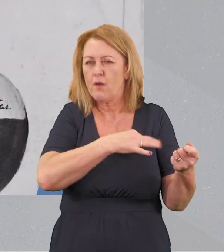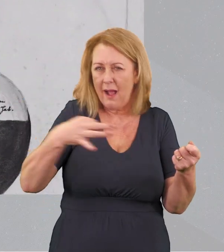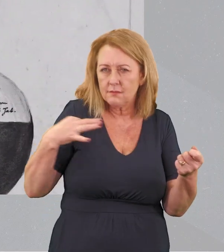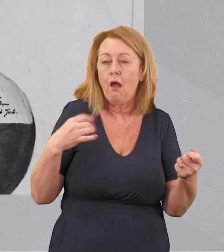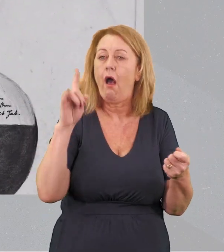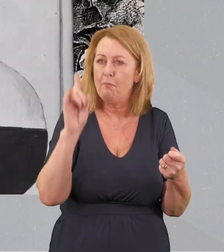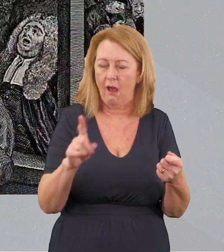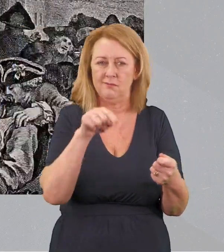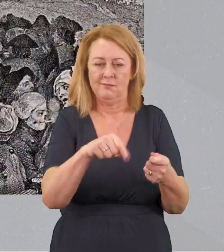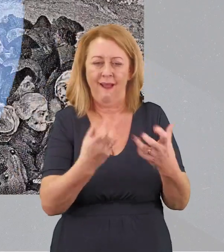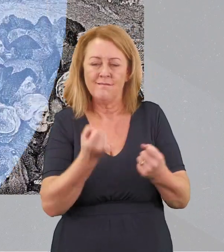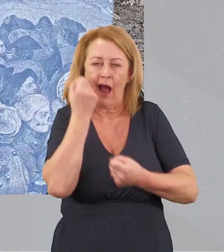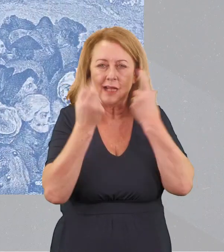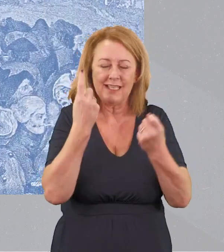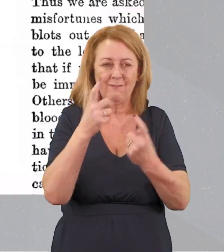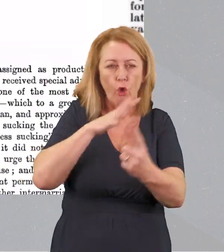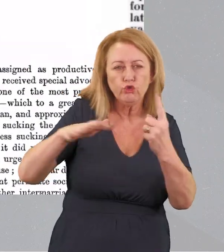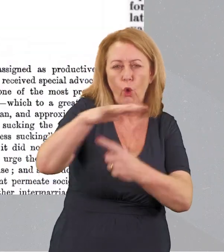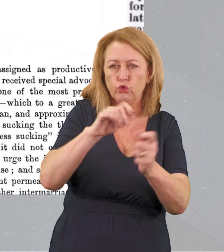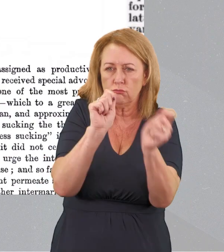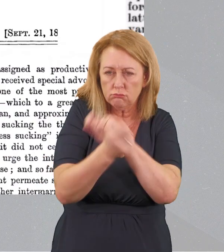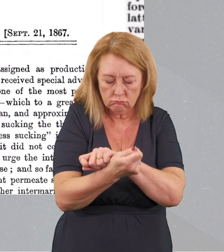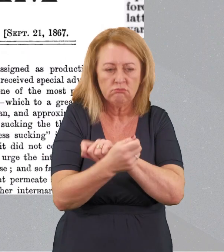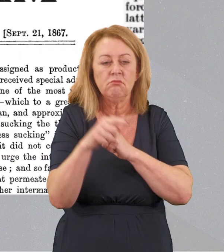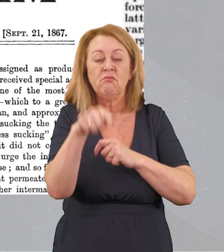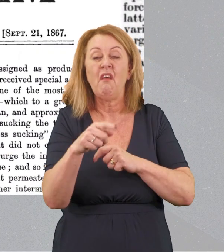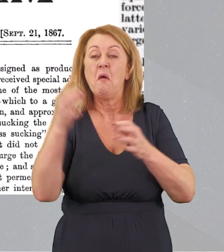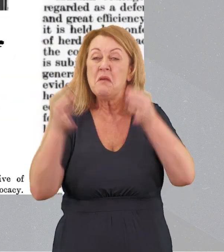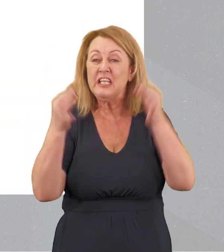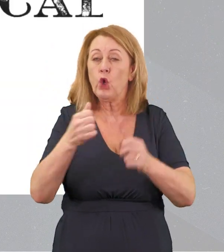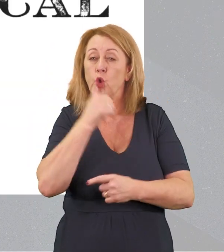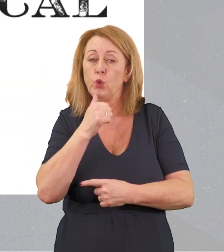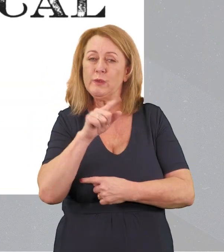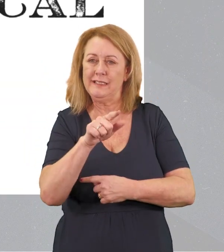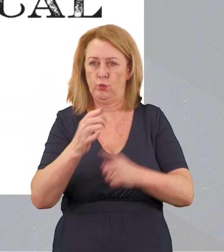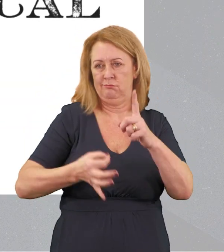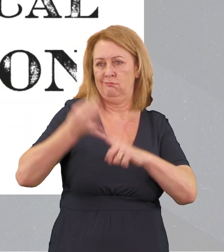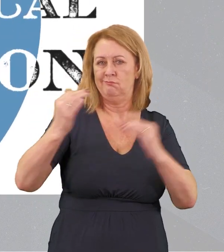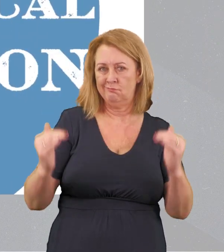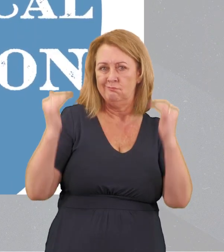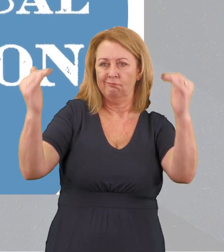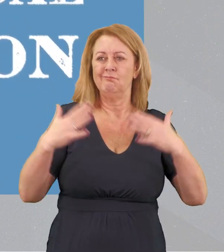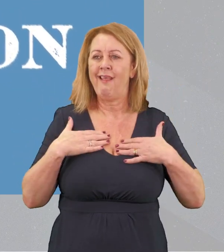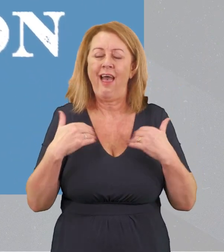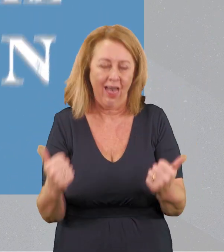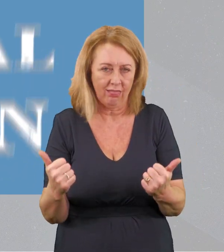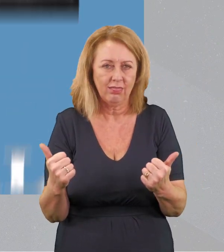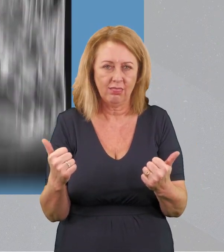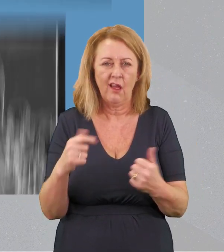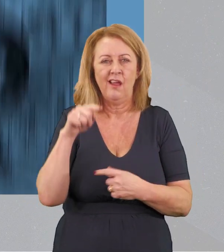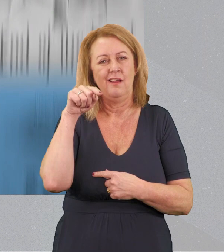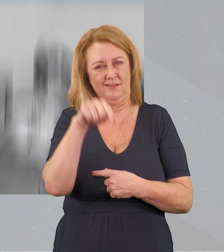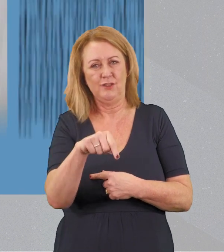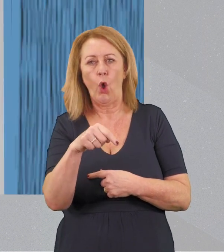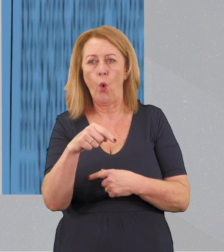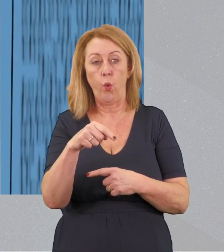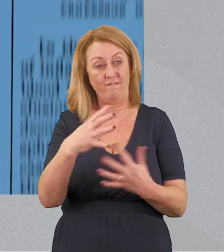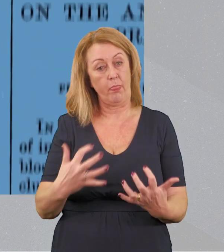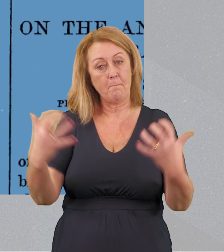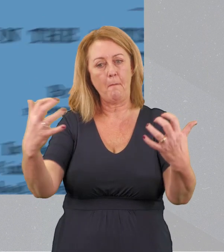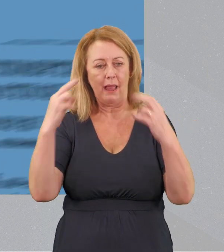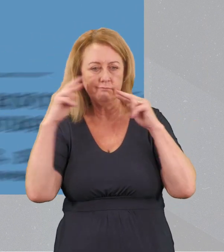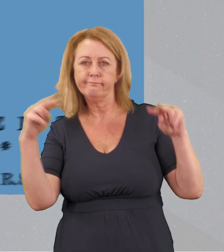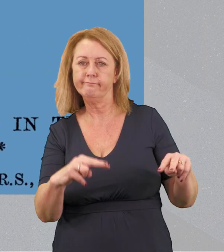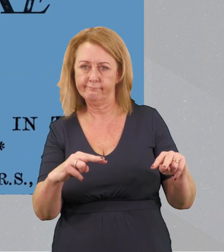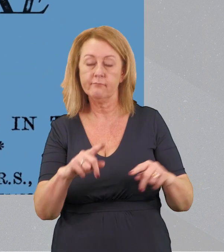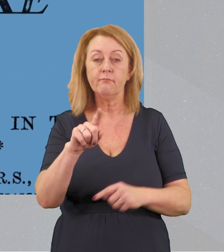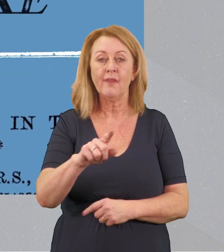It was founded as an instrument for social reform, as a political weapon to advance health, as an idea in the public sphere.